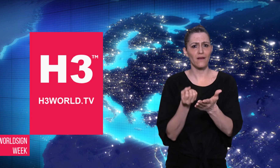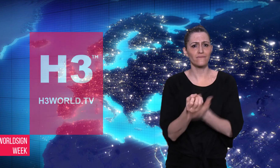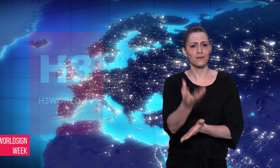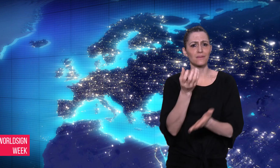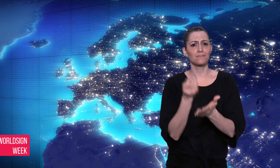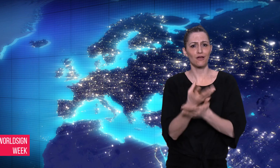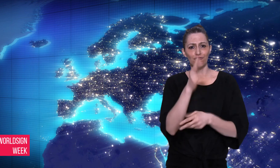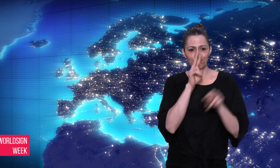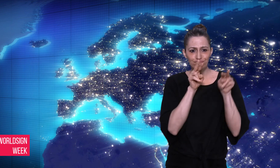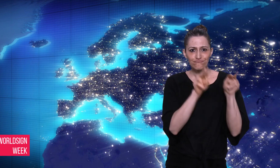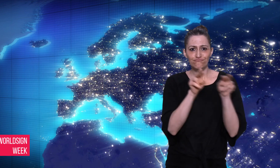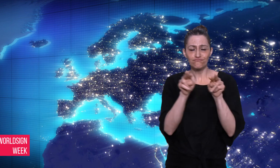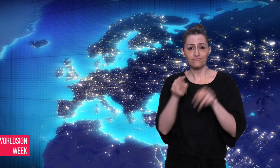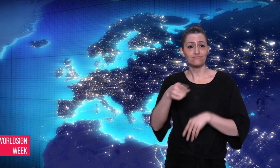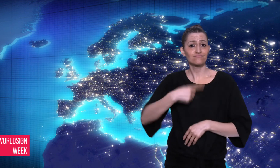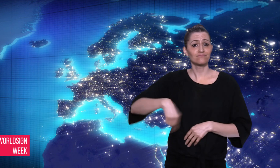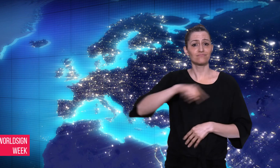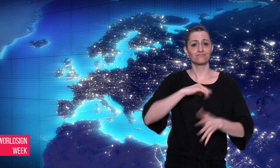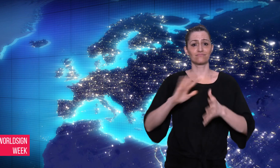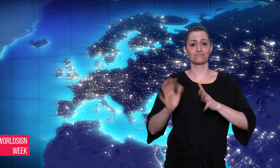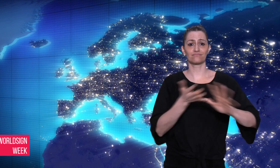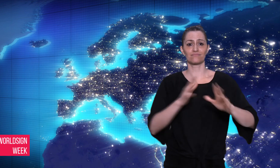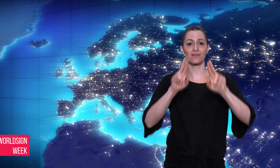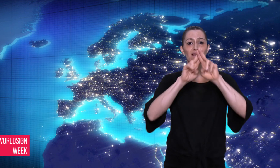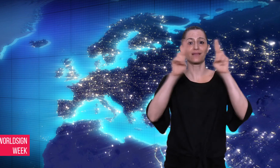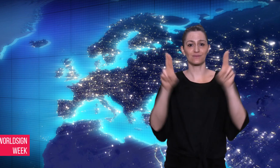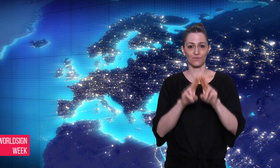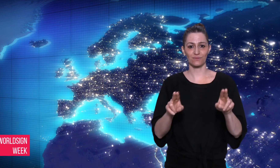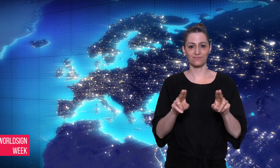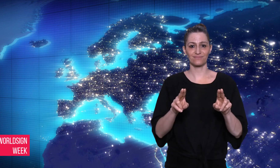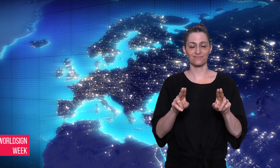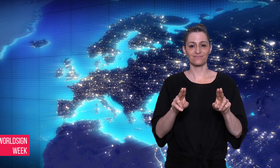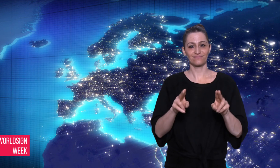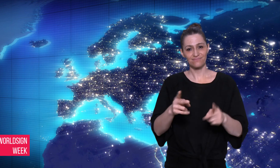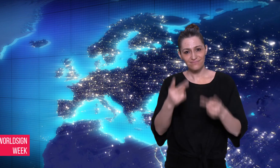all in International Sign.